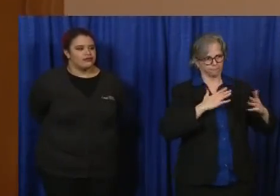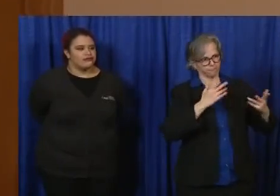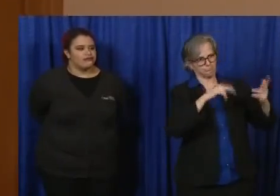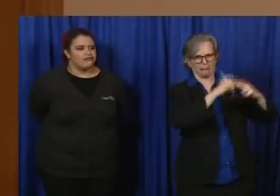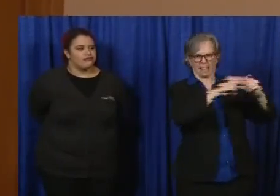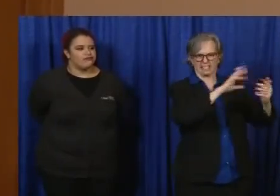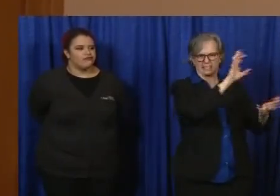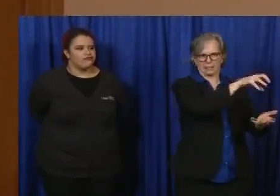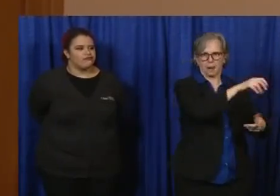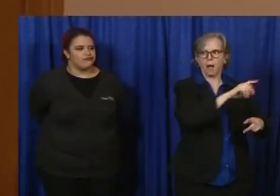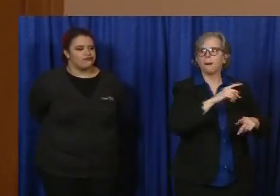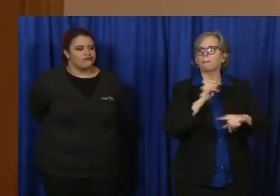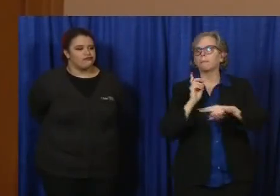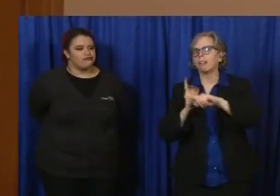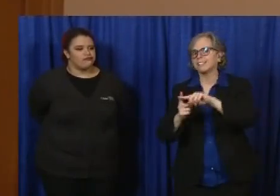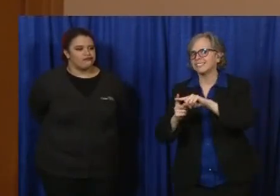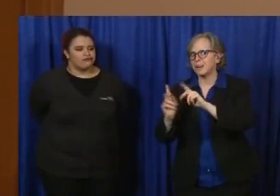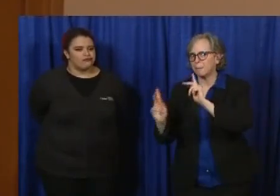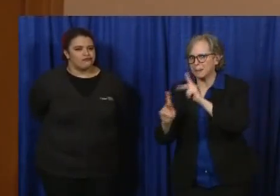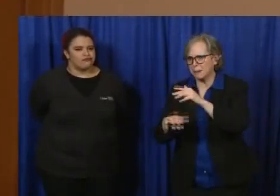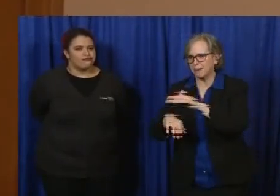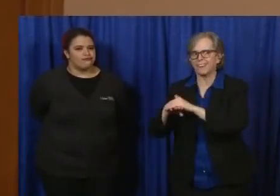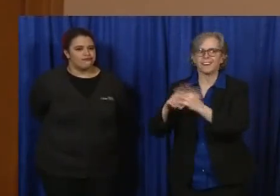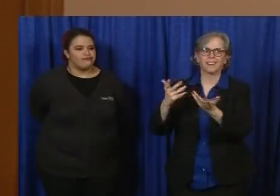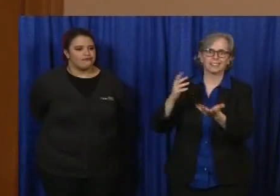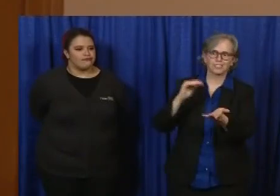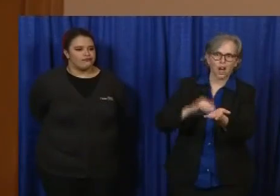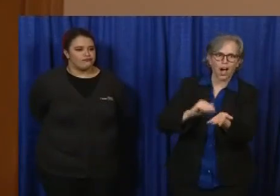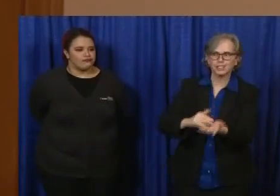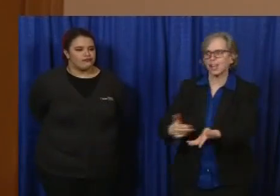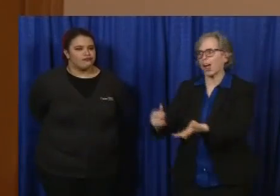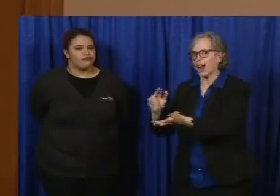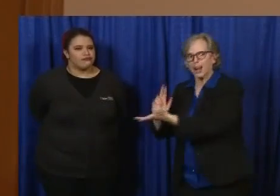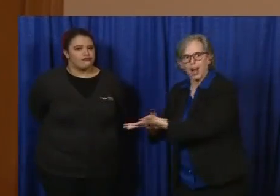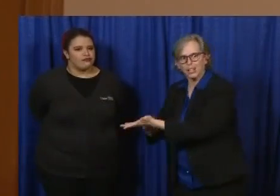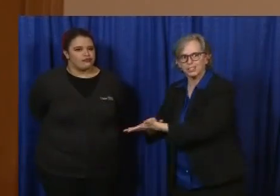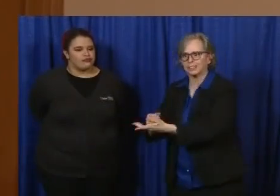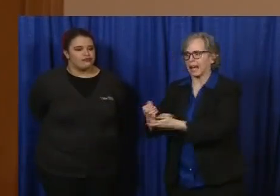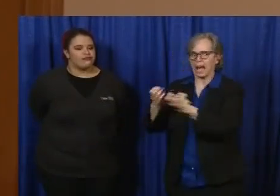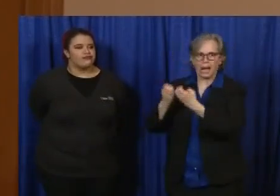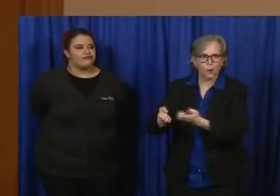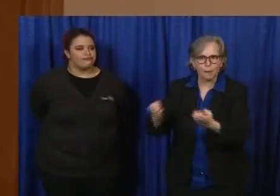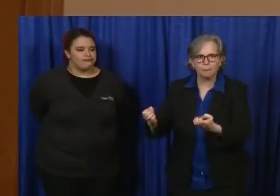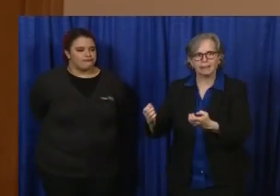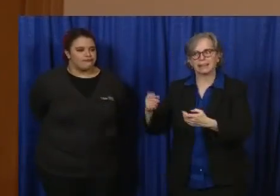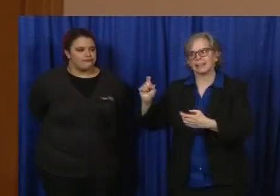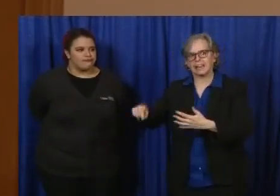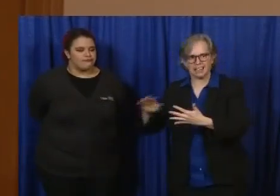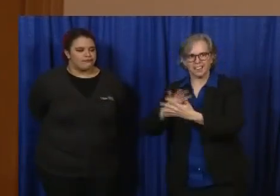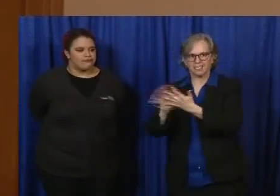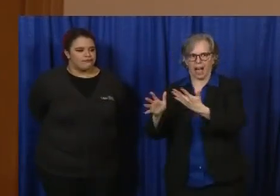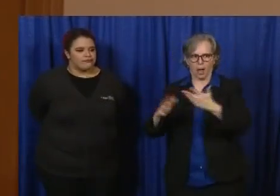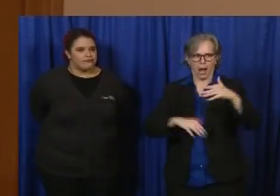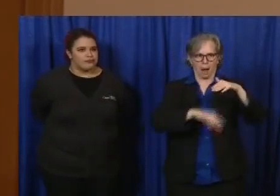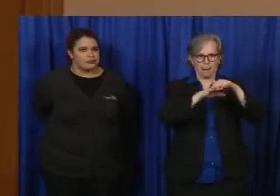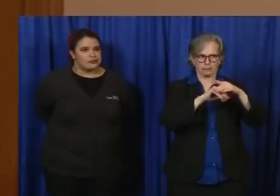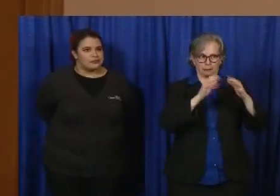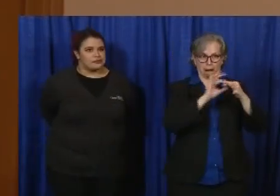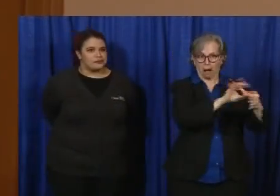MANPOWER? THAT IS A GREAT POINT. WHEN WE TALK ABOUT CAPACITY, SOME OF IT IS PHYSICAL, BUT IT IS ALL OF THE DOCTORS AND THE